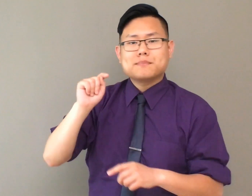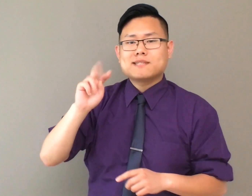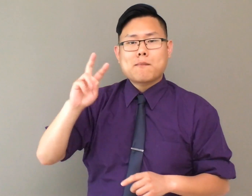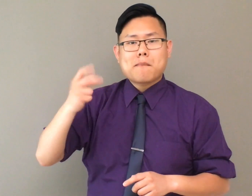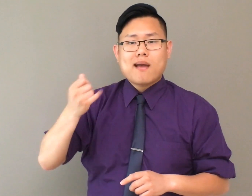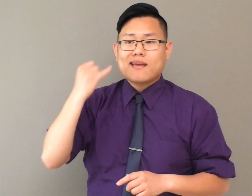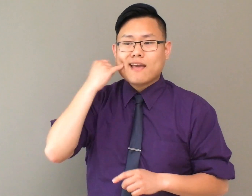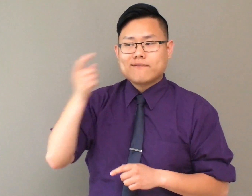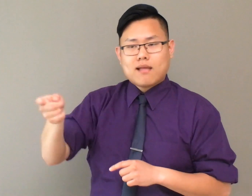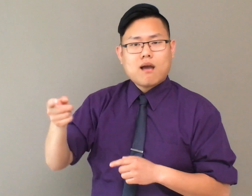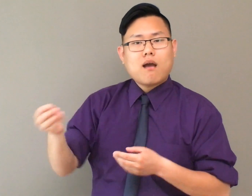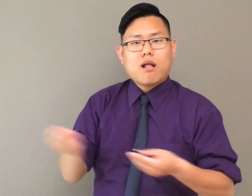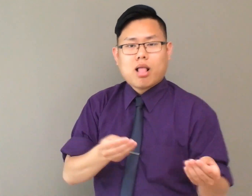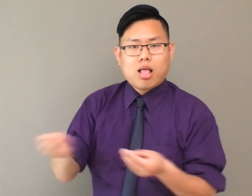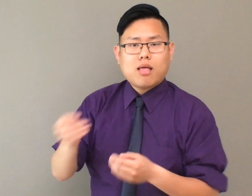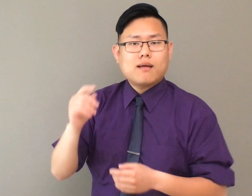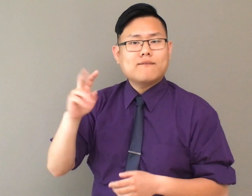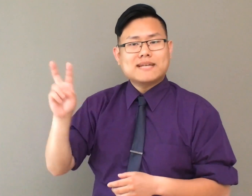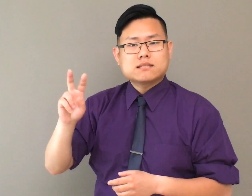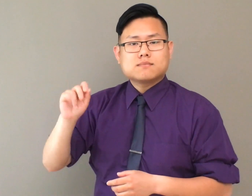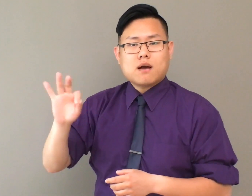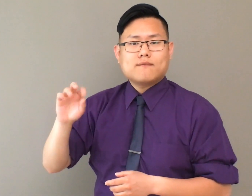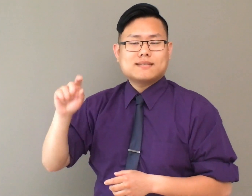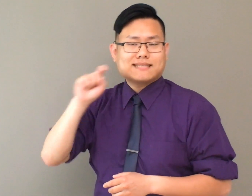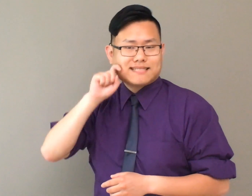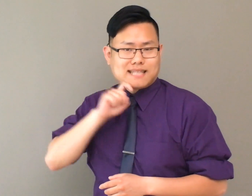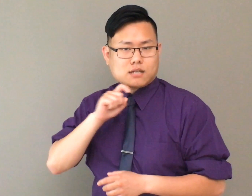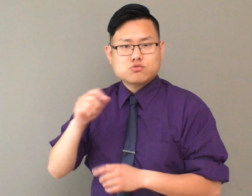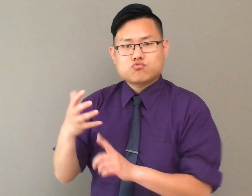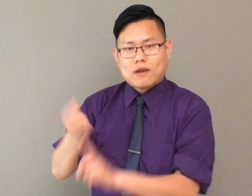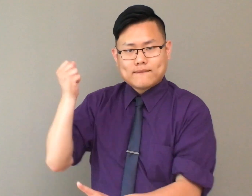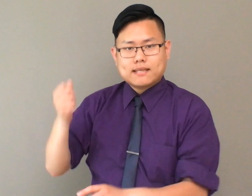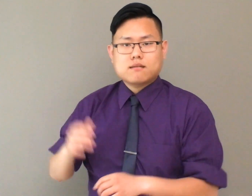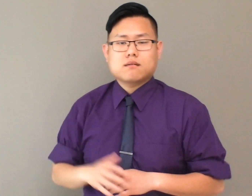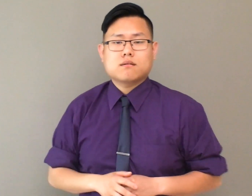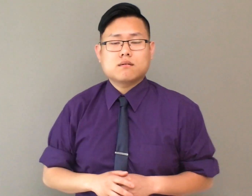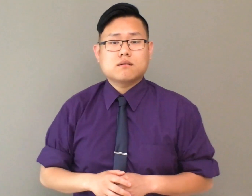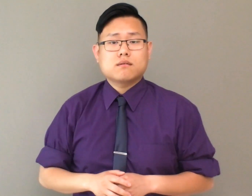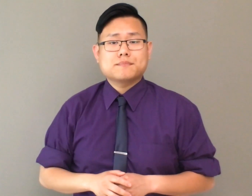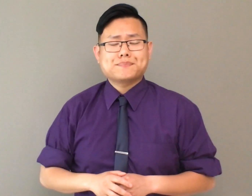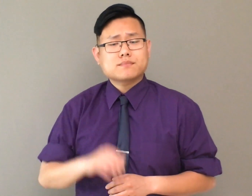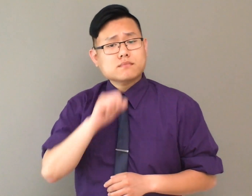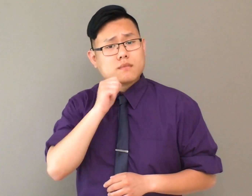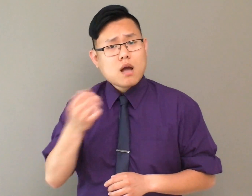of children are still subject to the TVPA, even while on foreign soil.